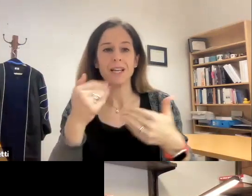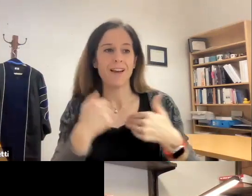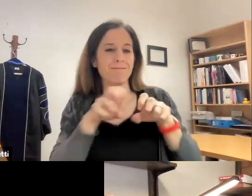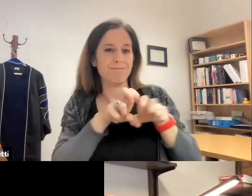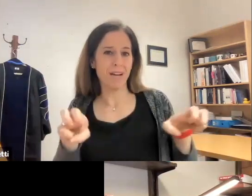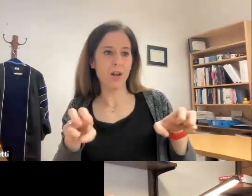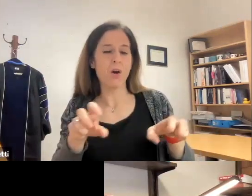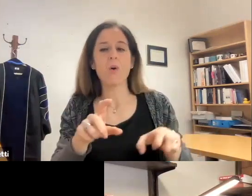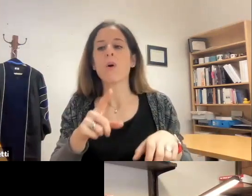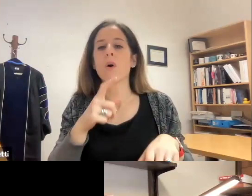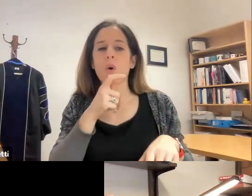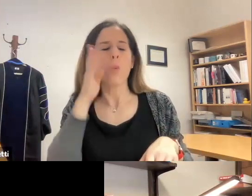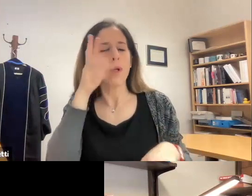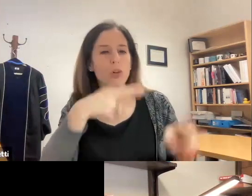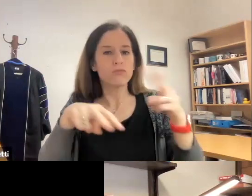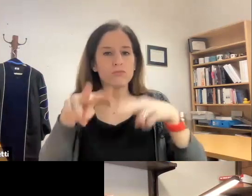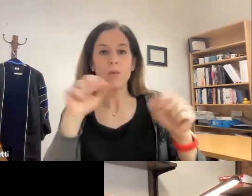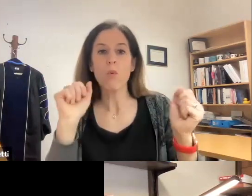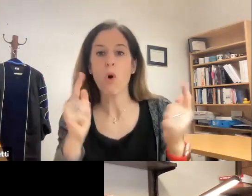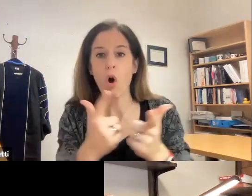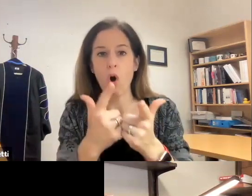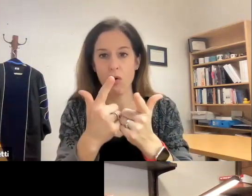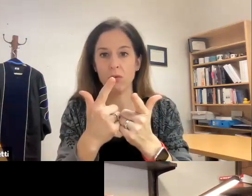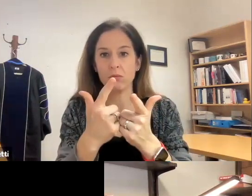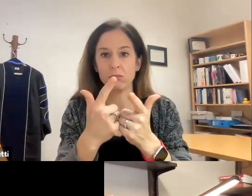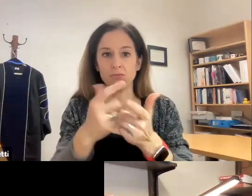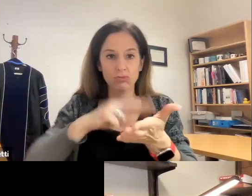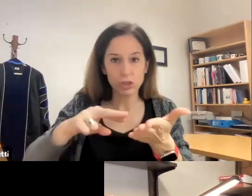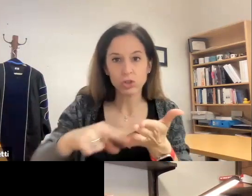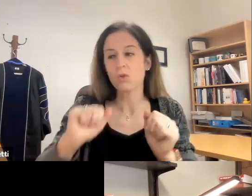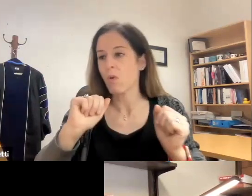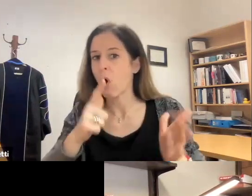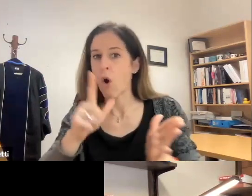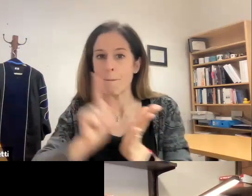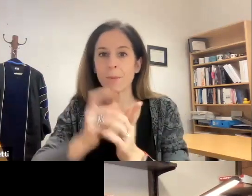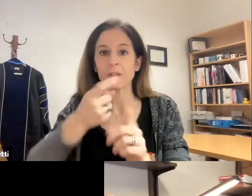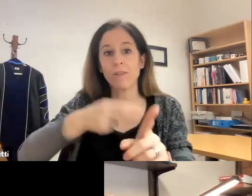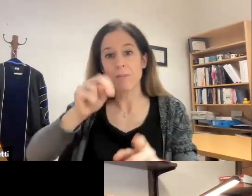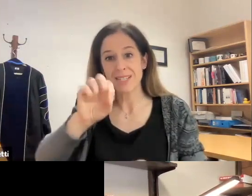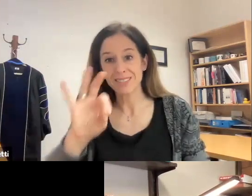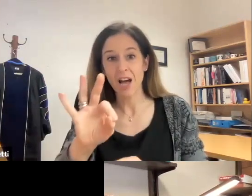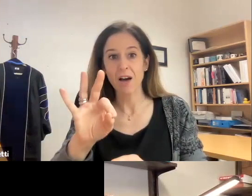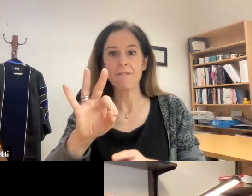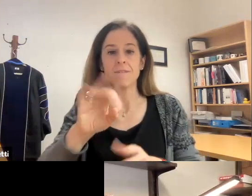that establishes a panel that' s separate from any university , who can oversee all research or publication that comes out